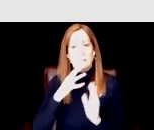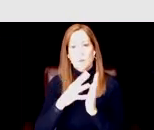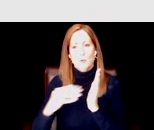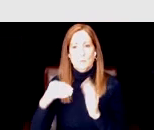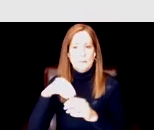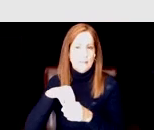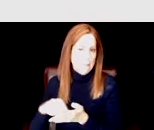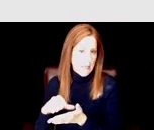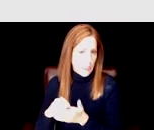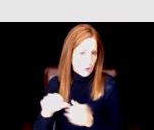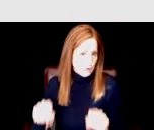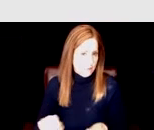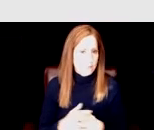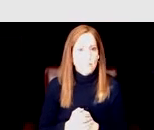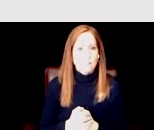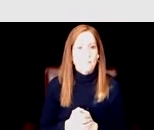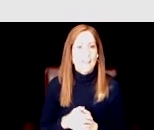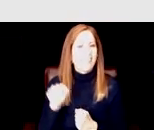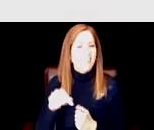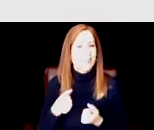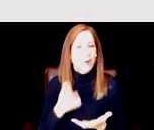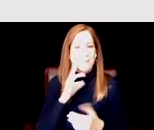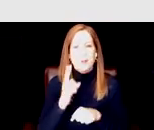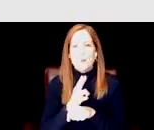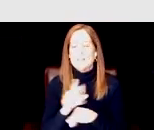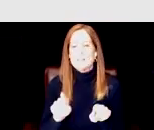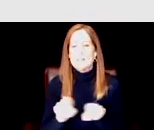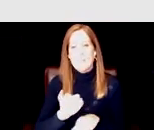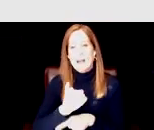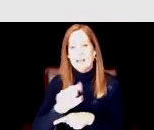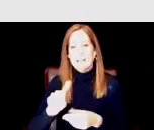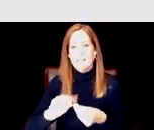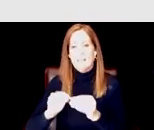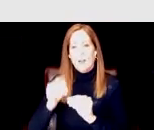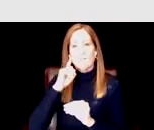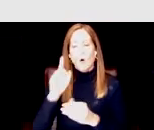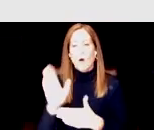This was often caused by using the same id value for array elements within a form,